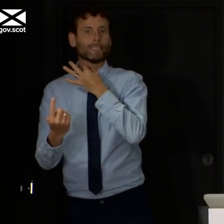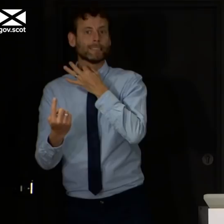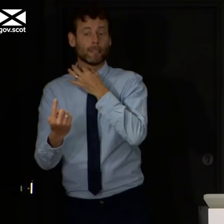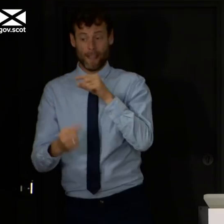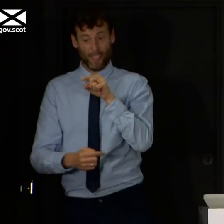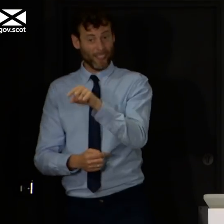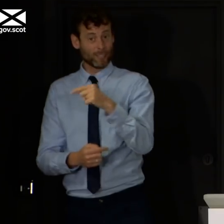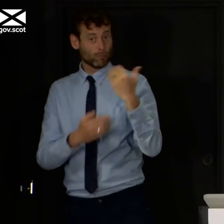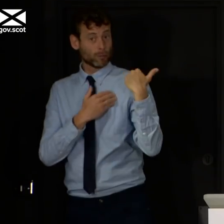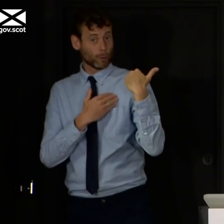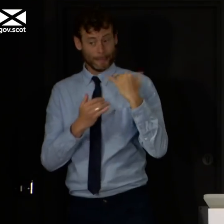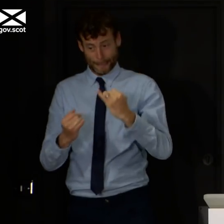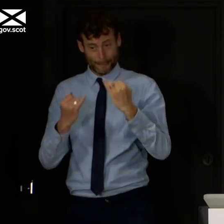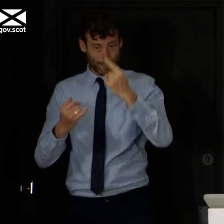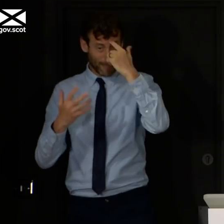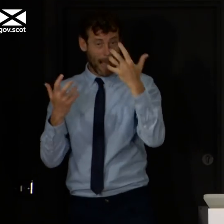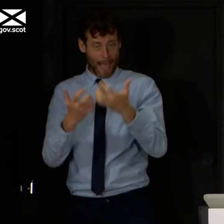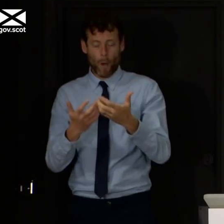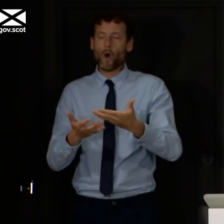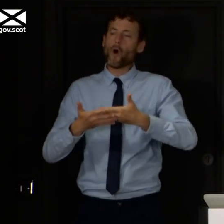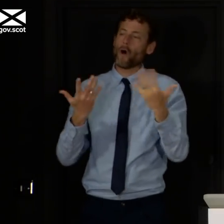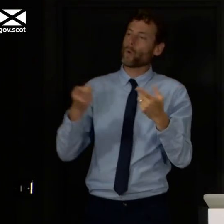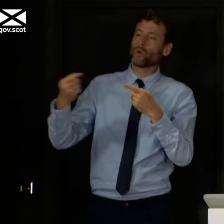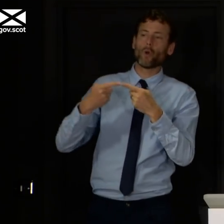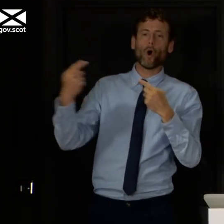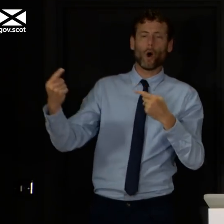The opposition's job is, absolutely, to scrutinise that and I have no complaints about that,